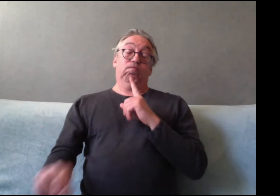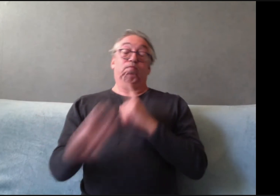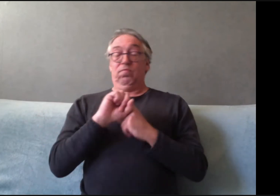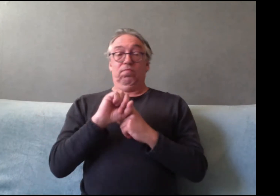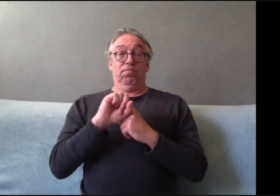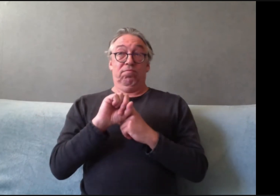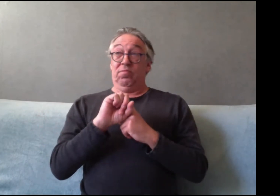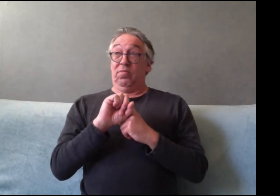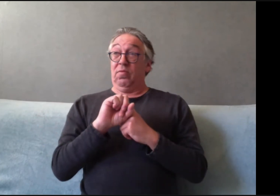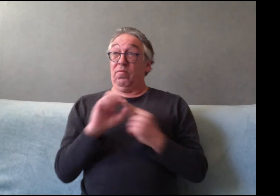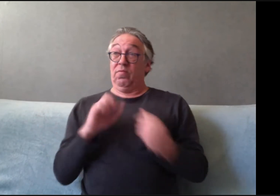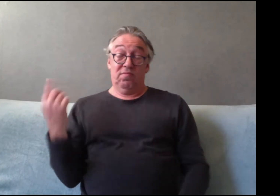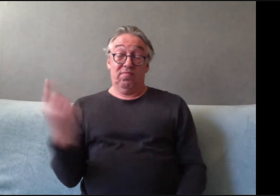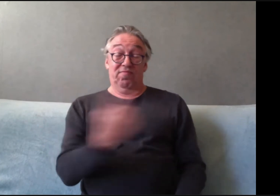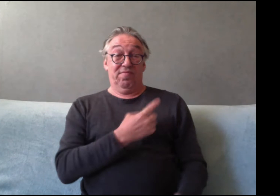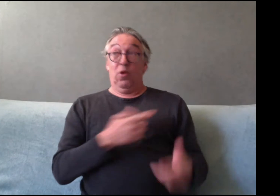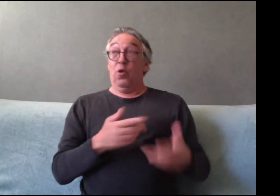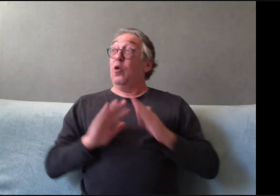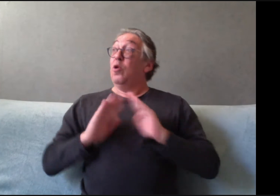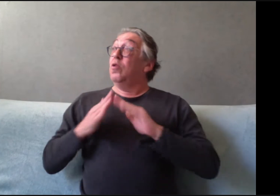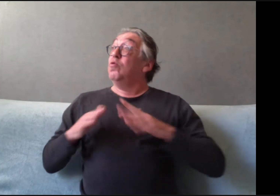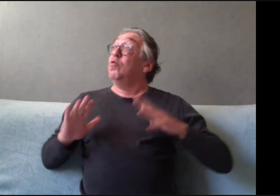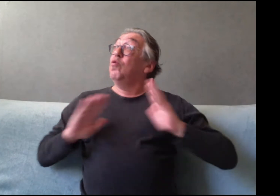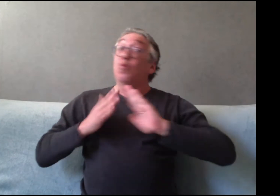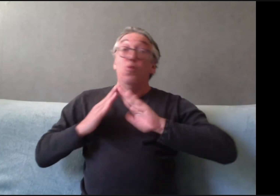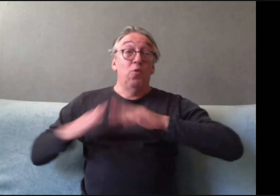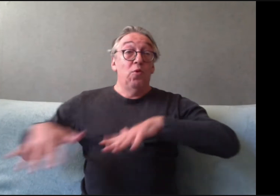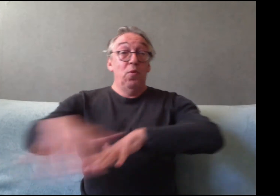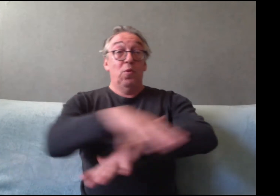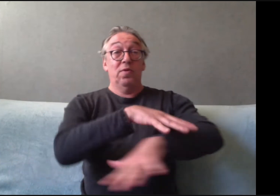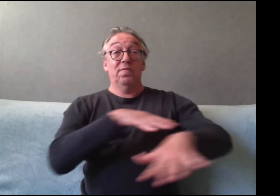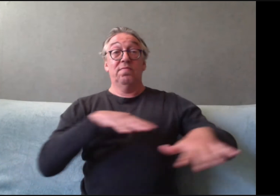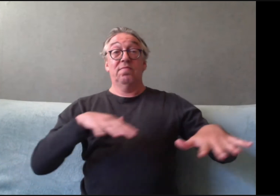for our economies, for our lives, for our rights.